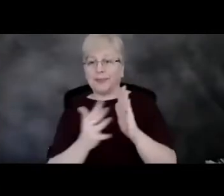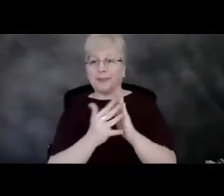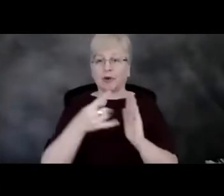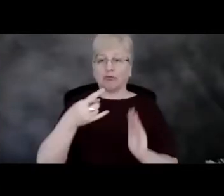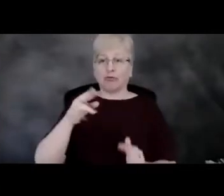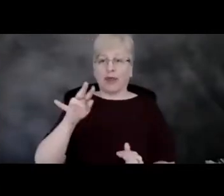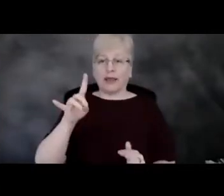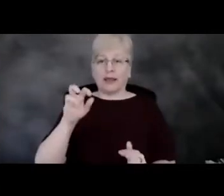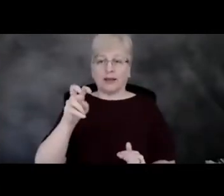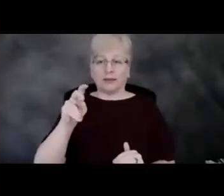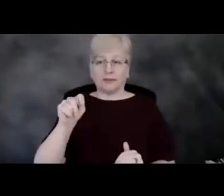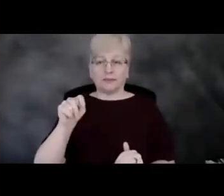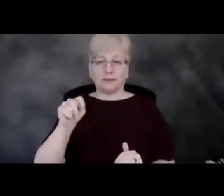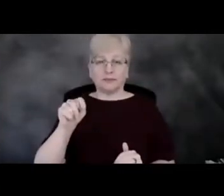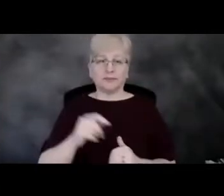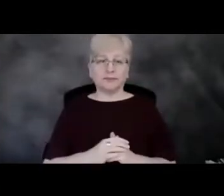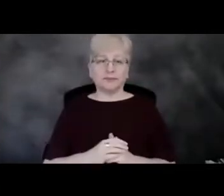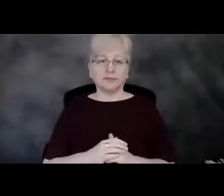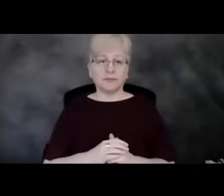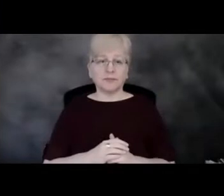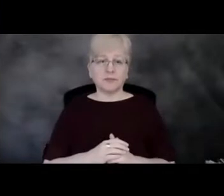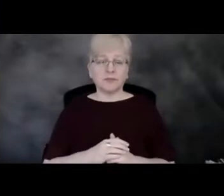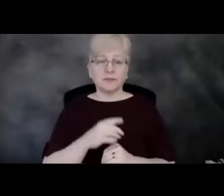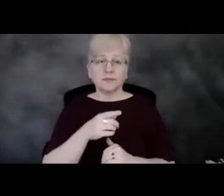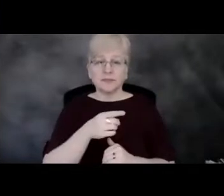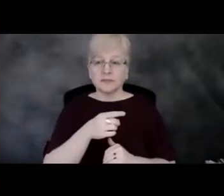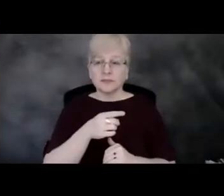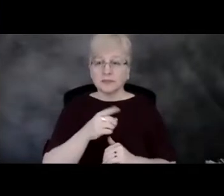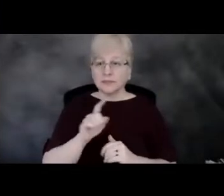16:42:59 background color in the content boxes, you